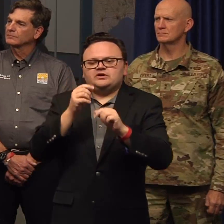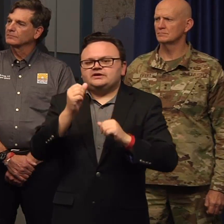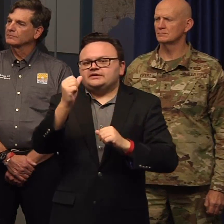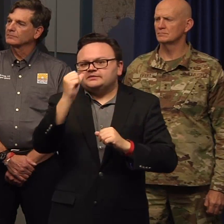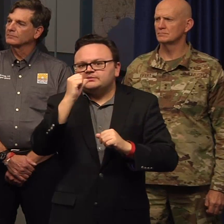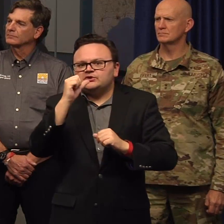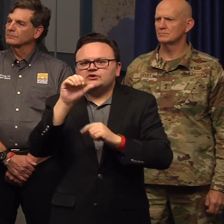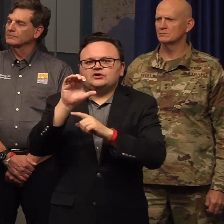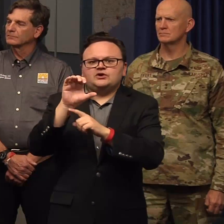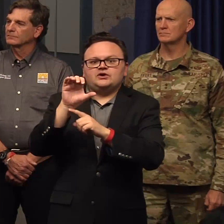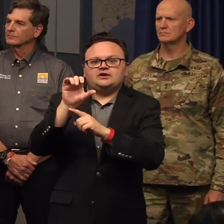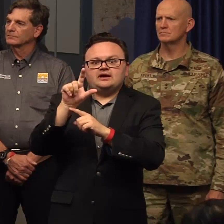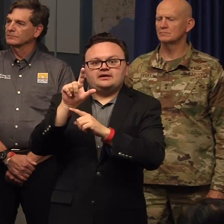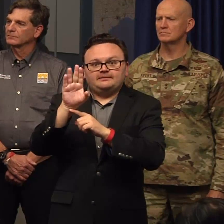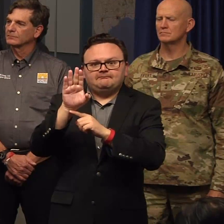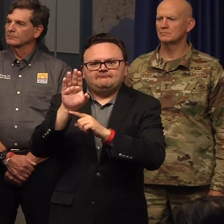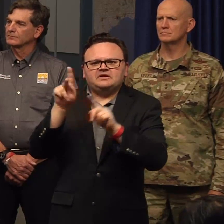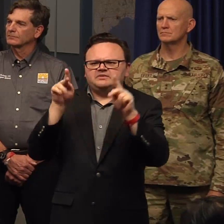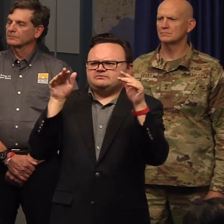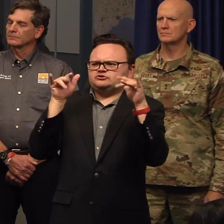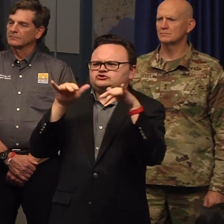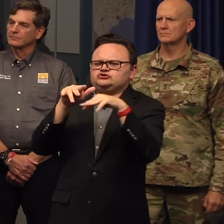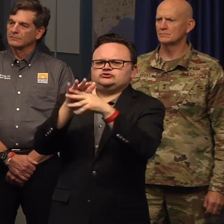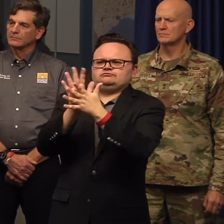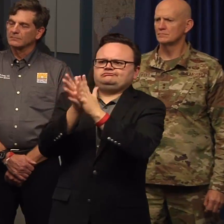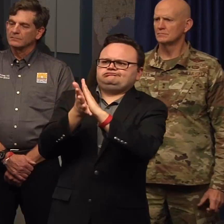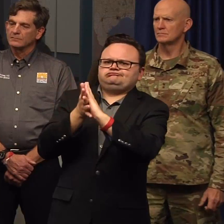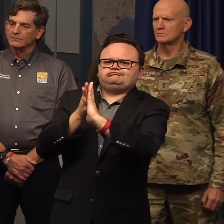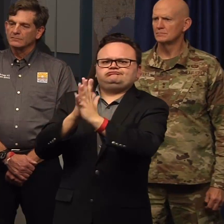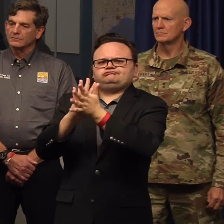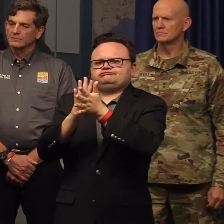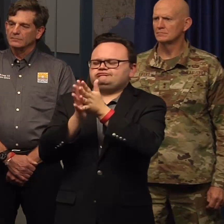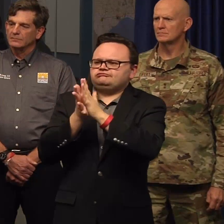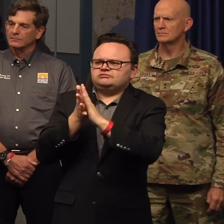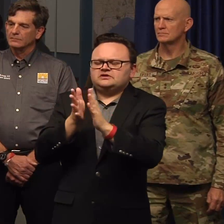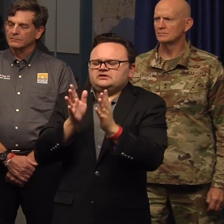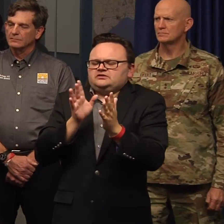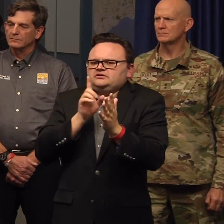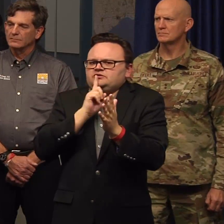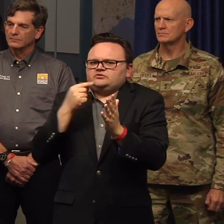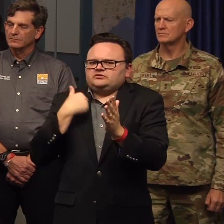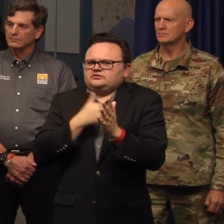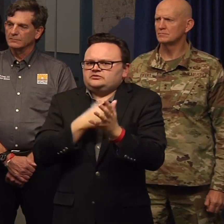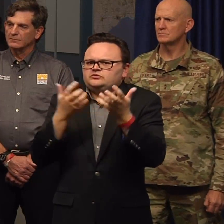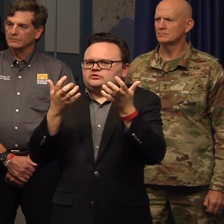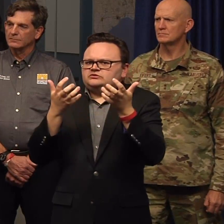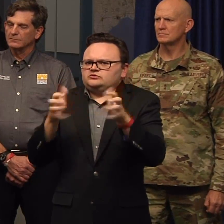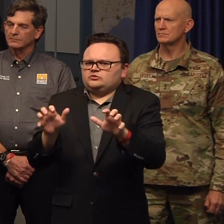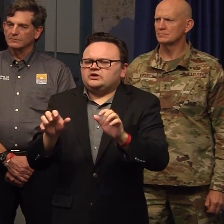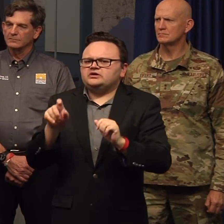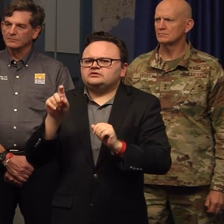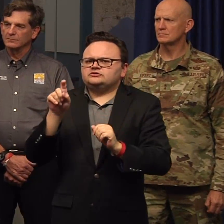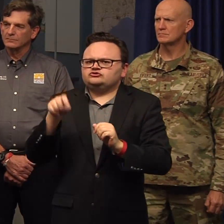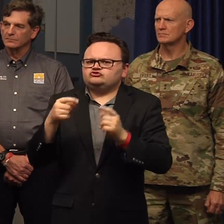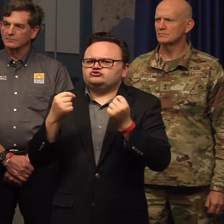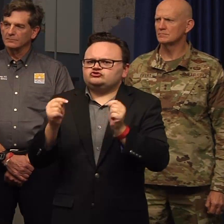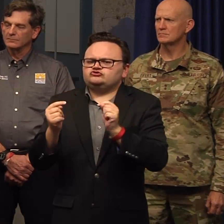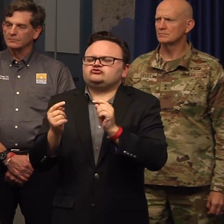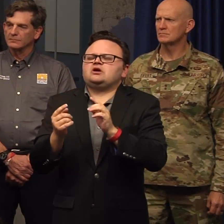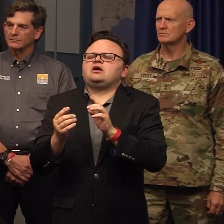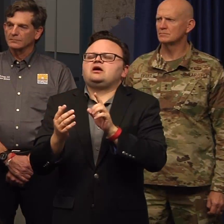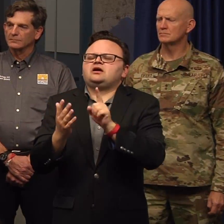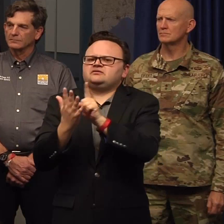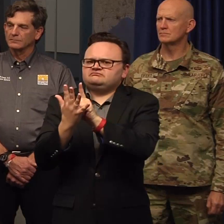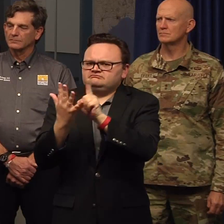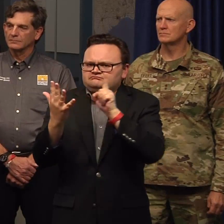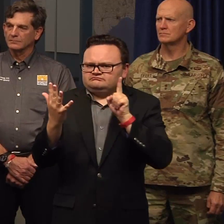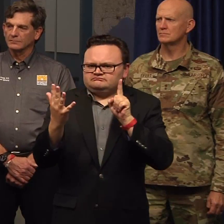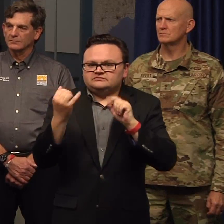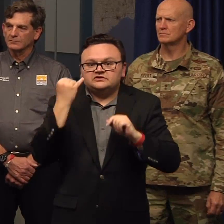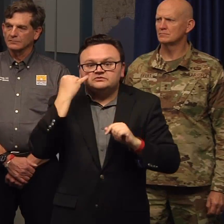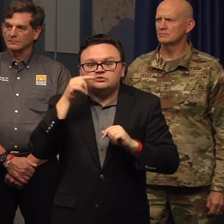EFFECTIVE BUT I THINK IN THOSE